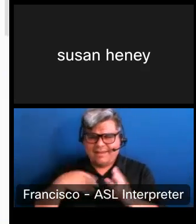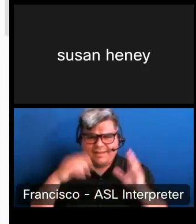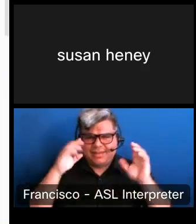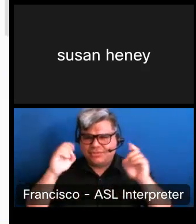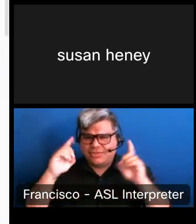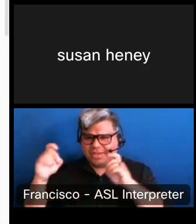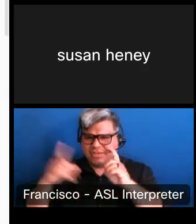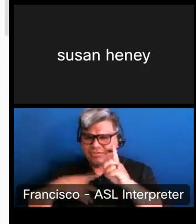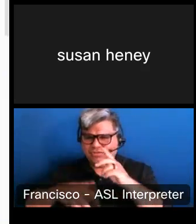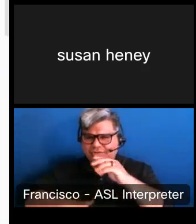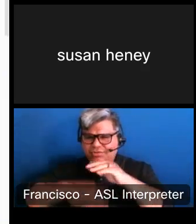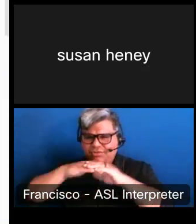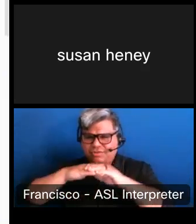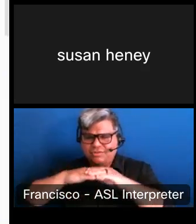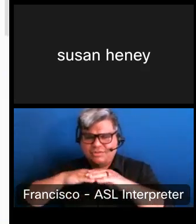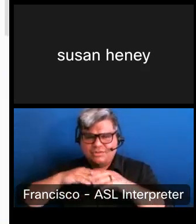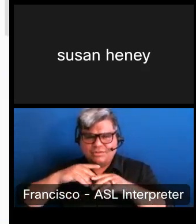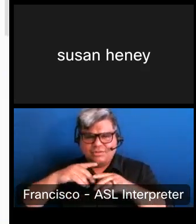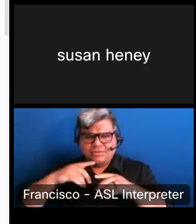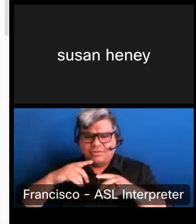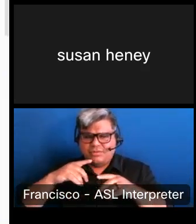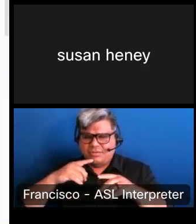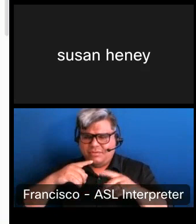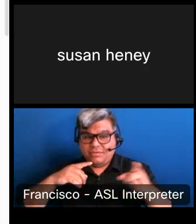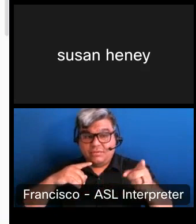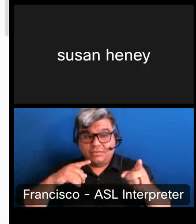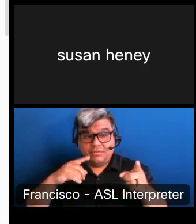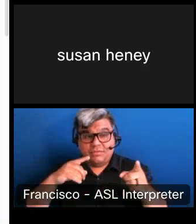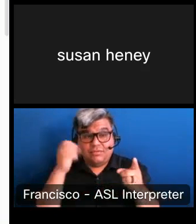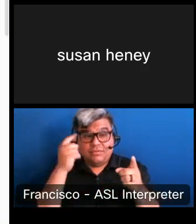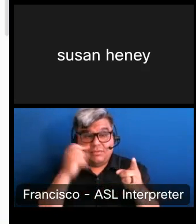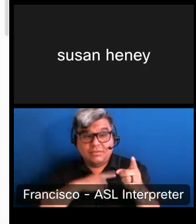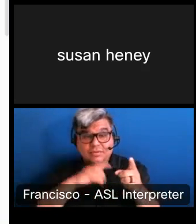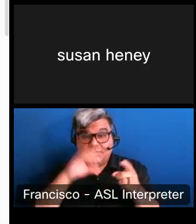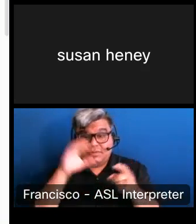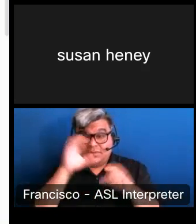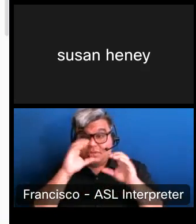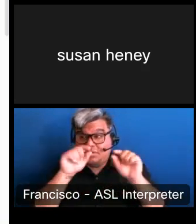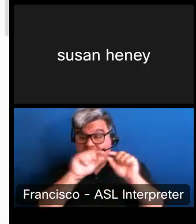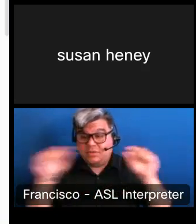big list of tables? In the search engine here I'm going to begin to type educational attainment.